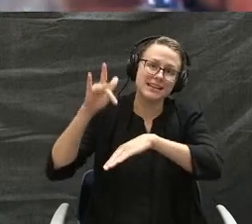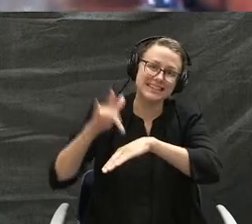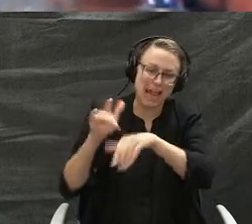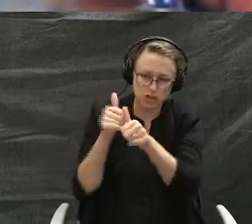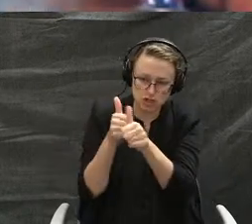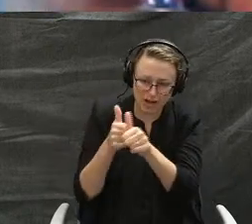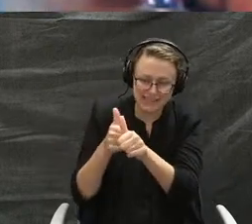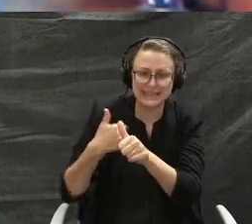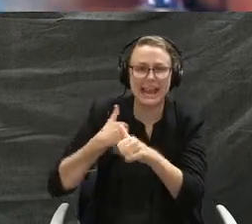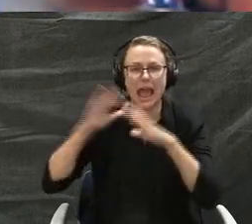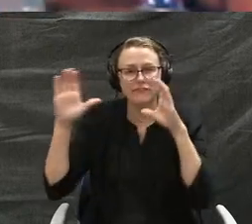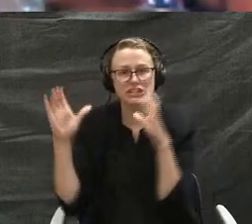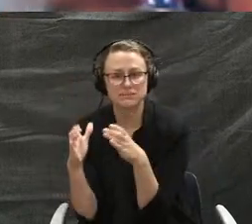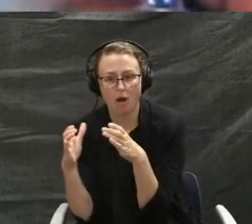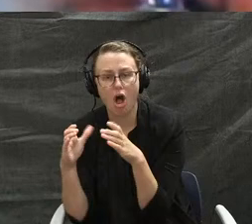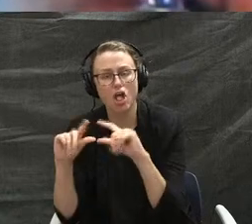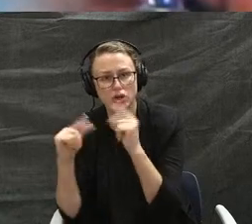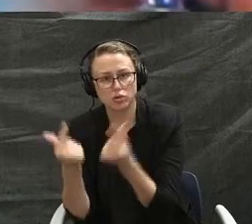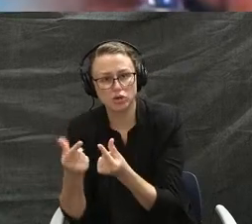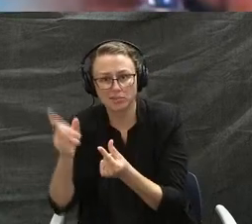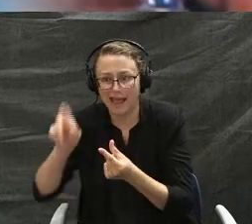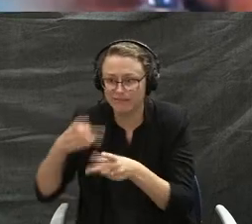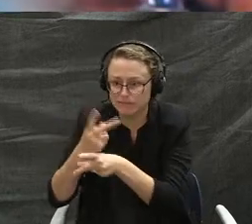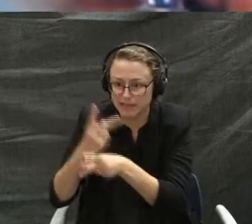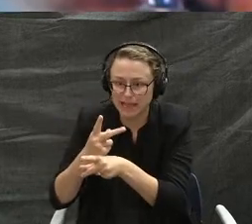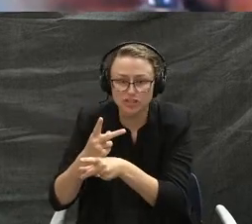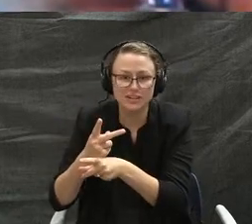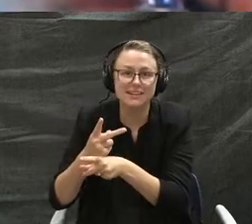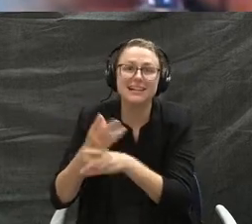need to manage versus a large group that they might have been